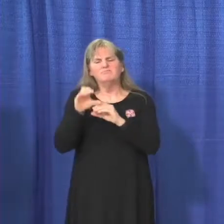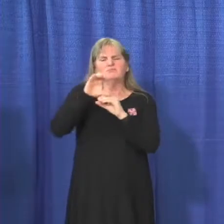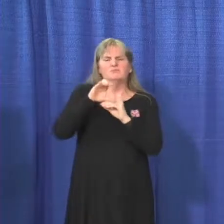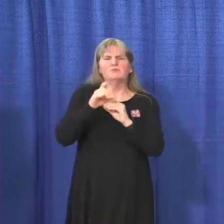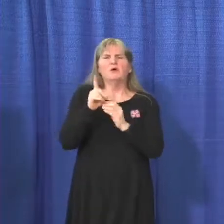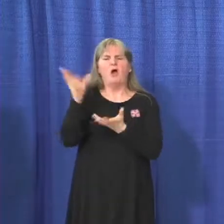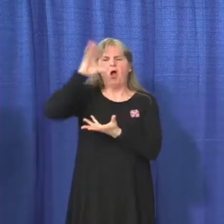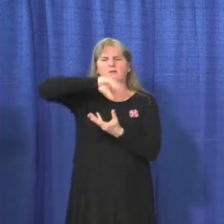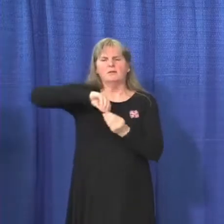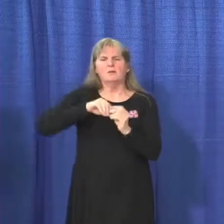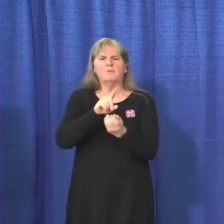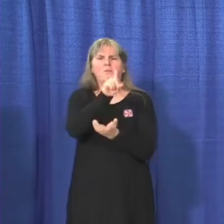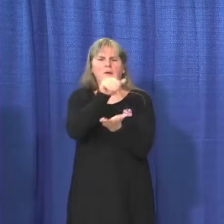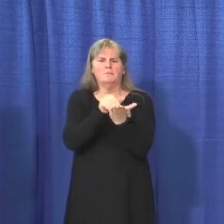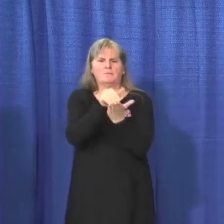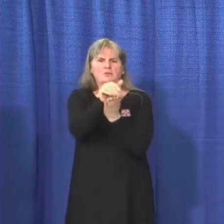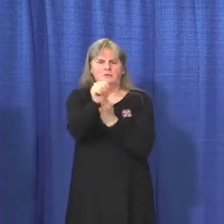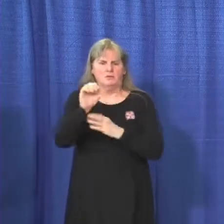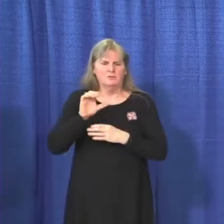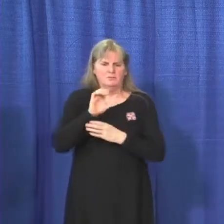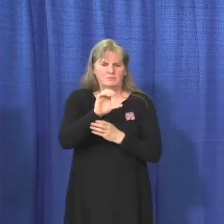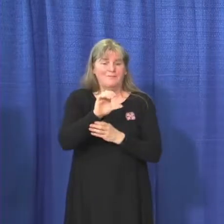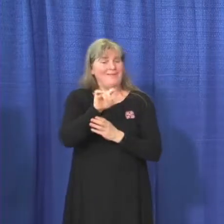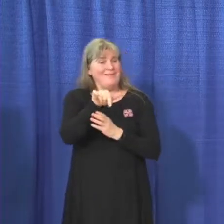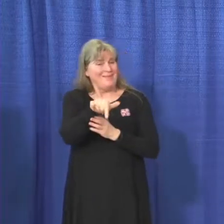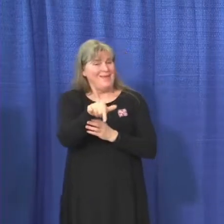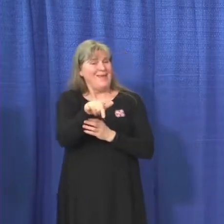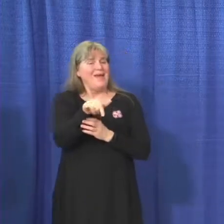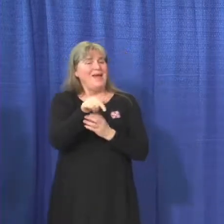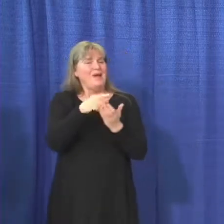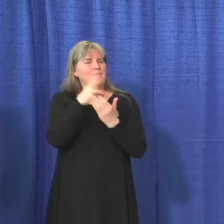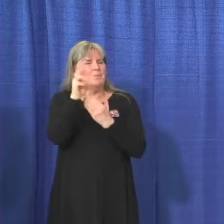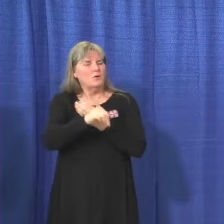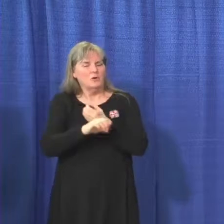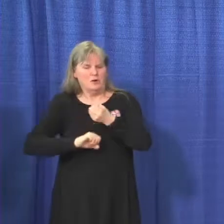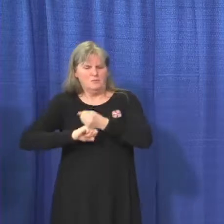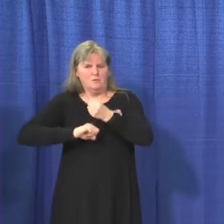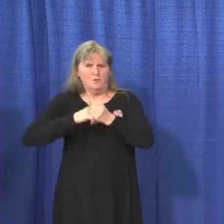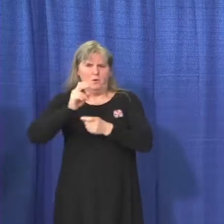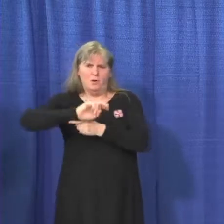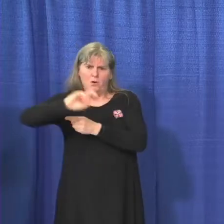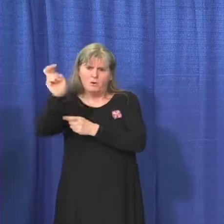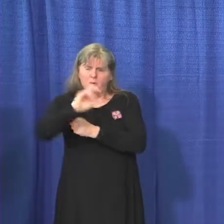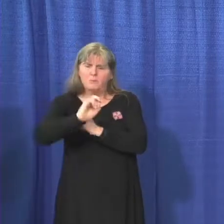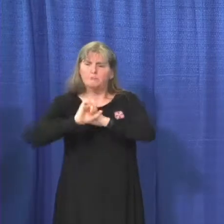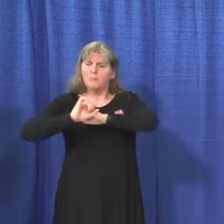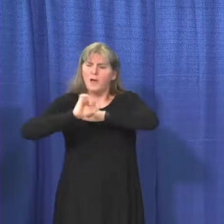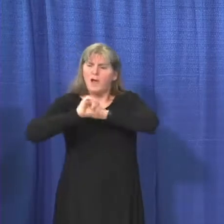Yukon's tourism related businesses, promote themselves locally, nationally and globally.